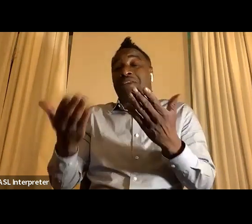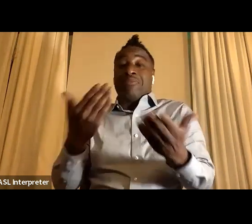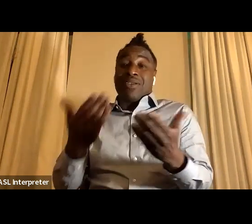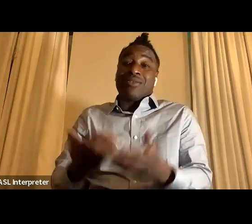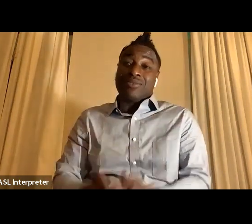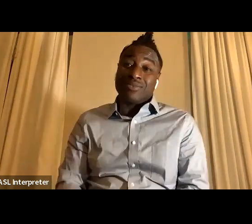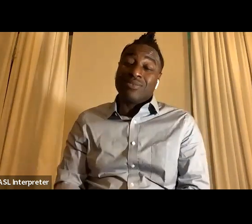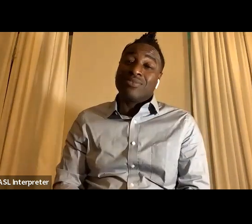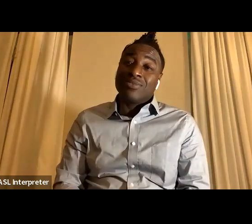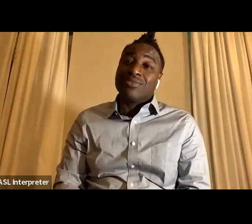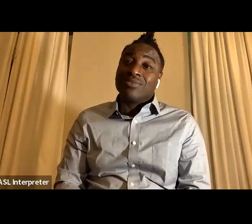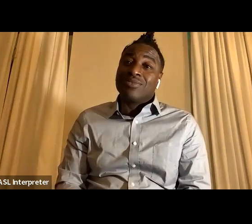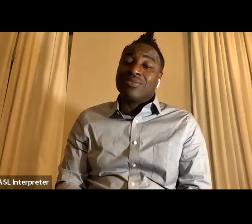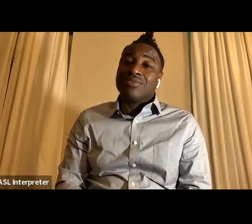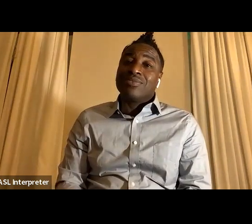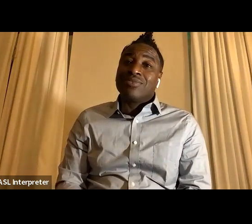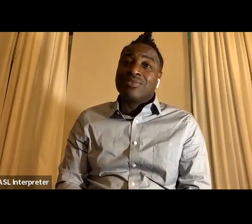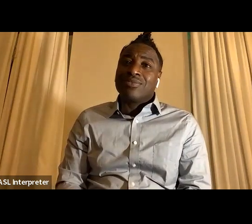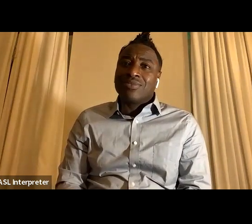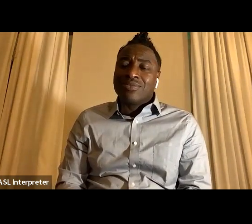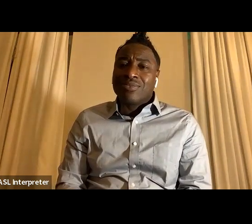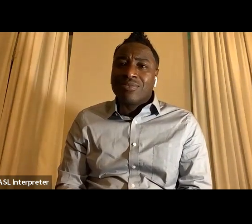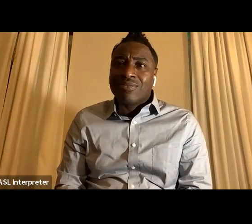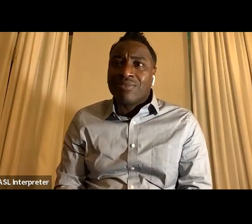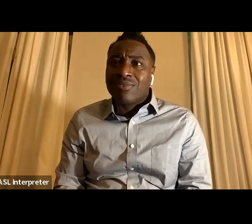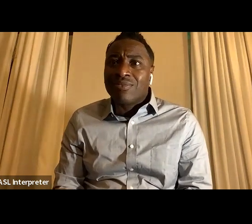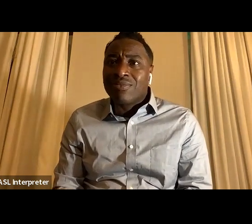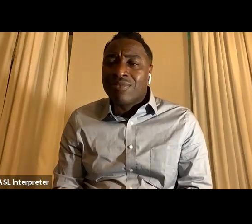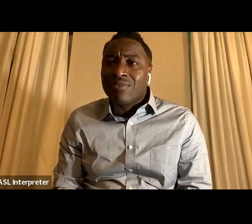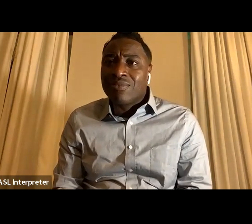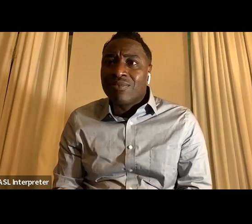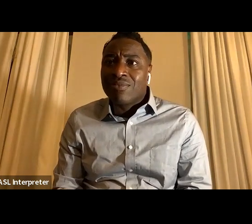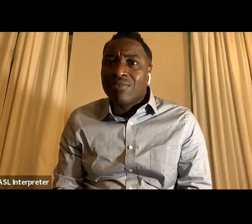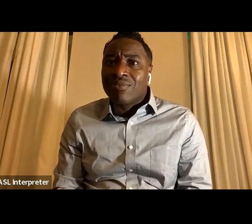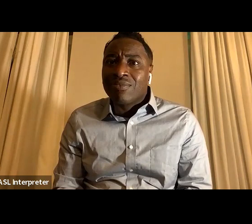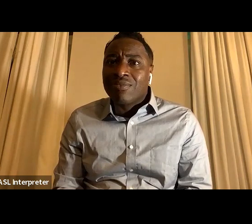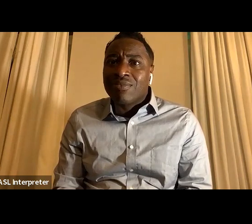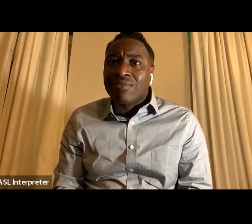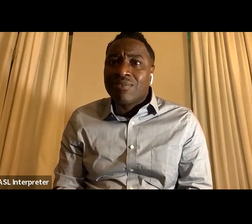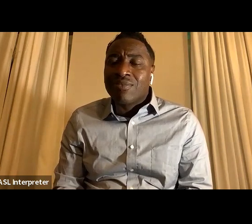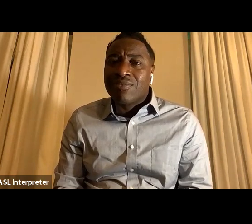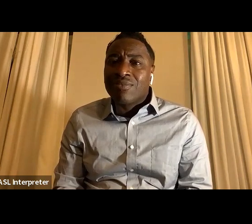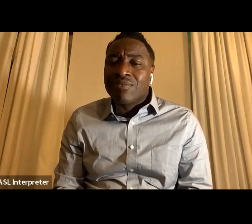Yeah. And so this is just going to be our, our last remark before we close out the clock.